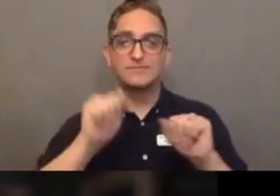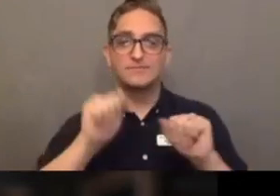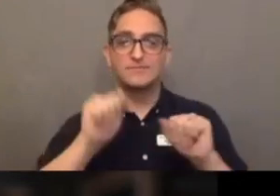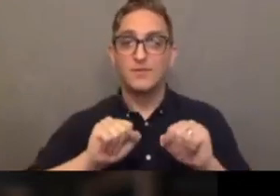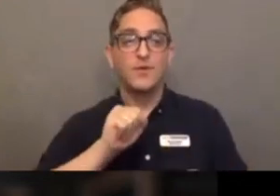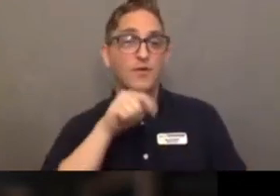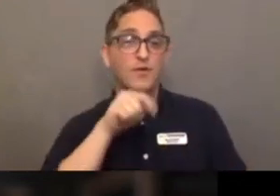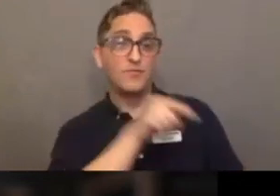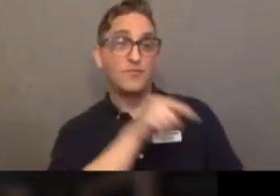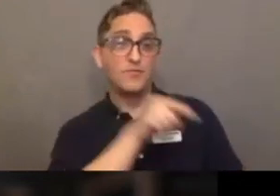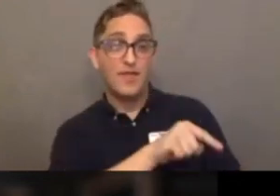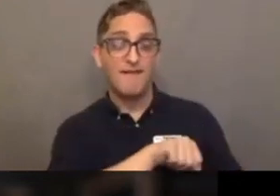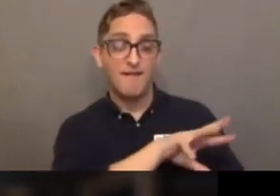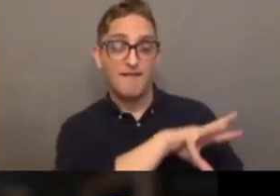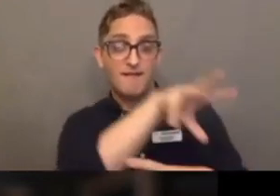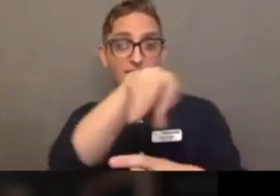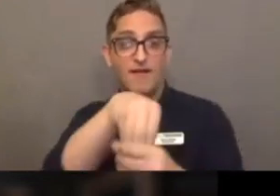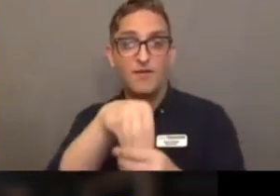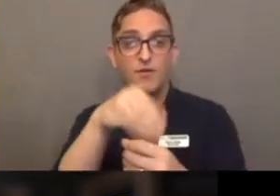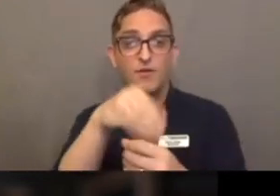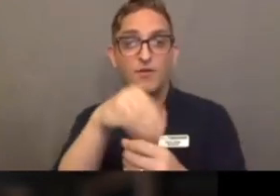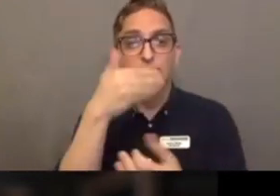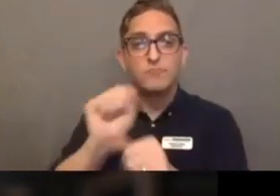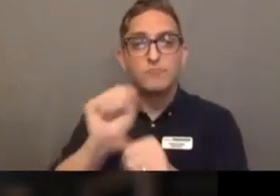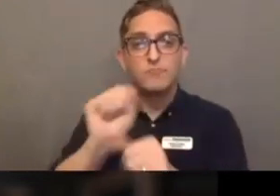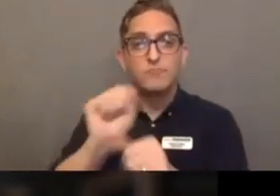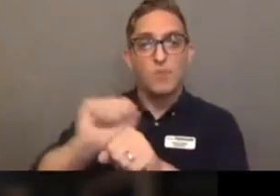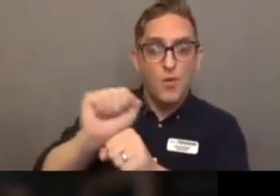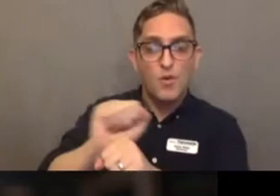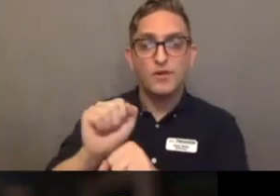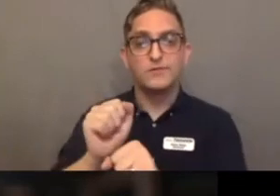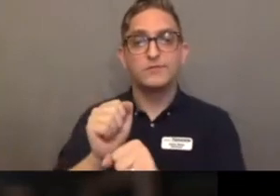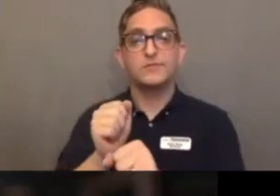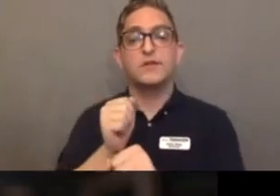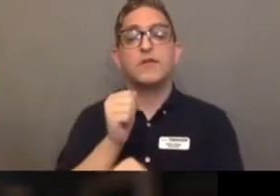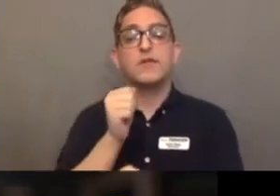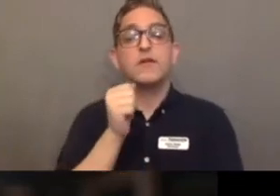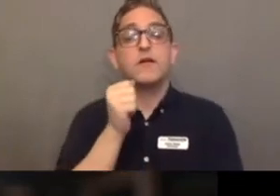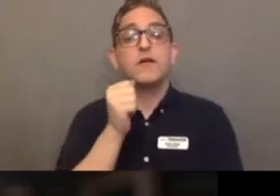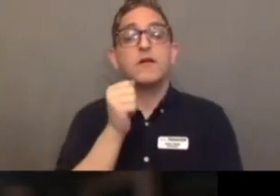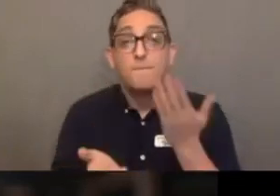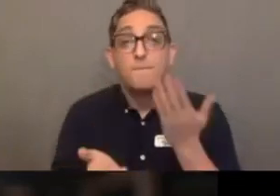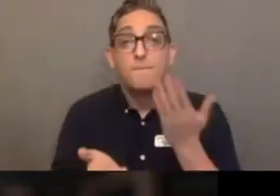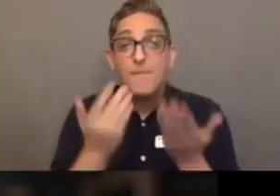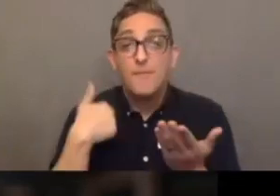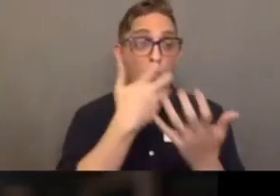employees, how do we do that. If we want them to be participating in our schools, how do